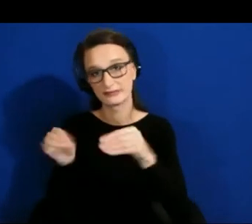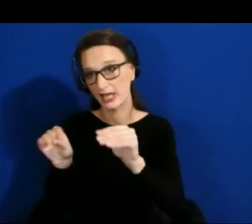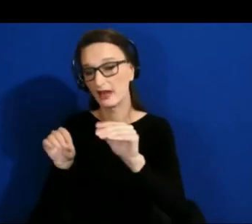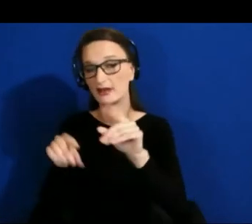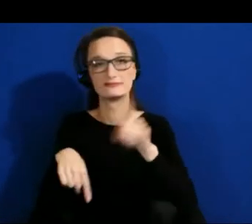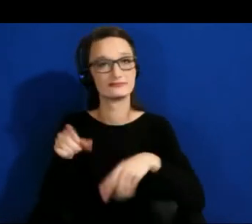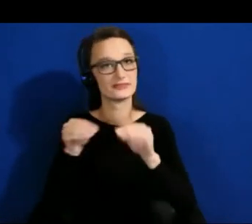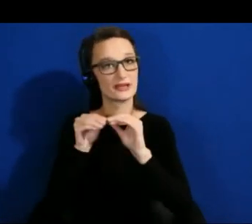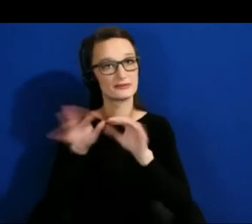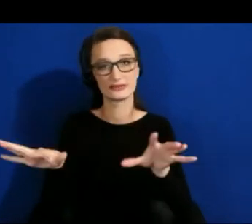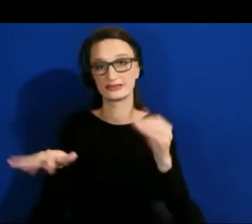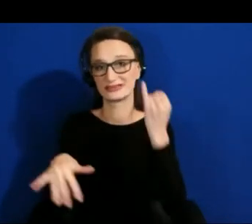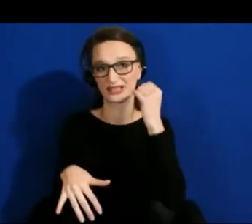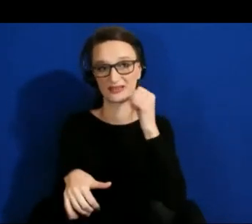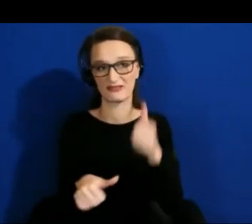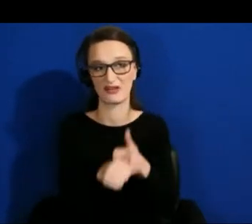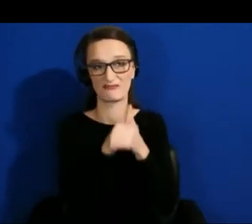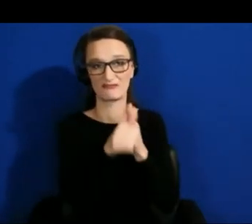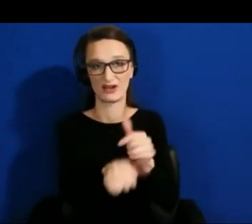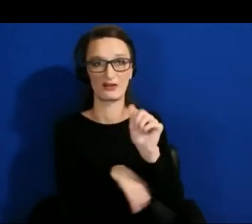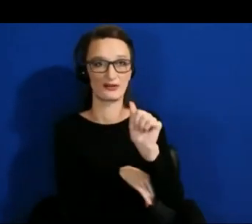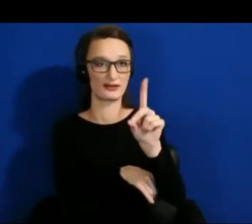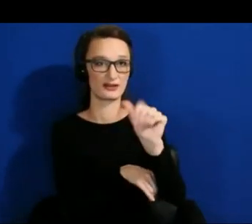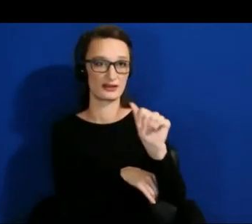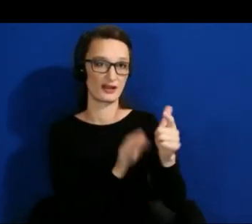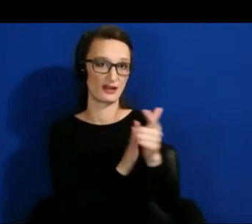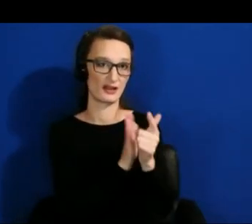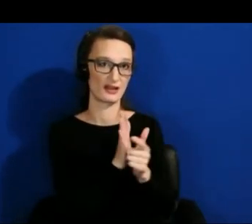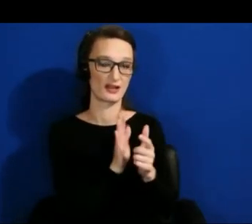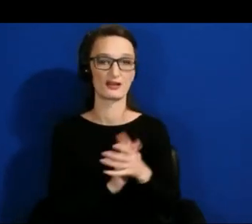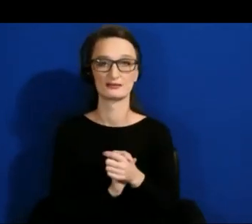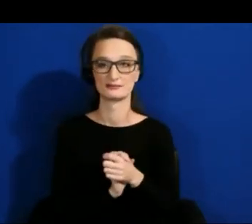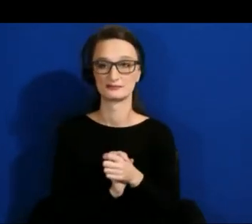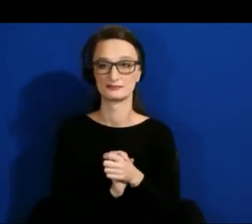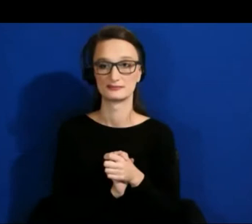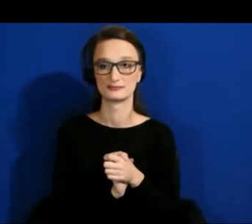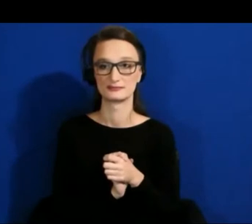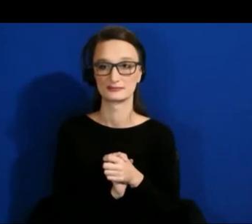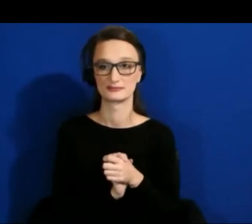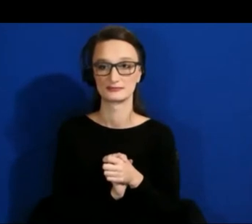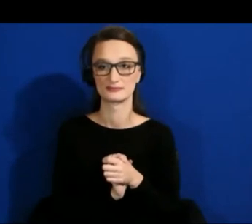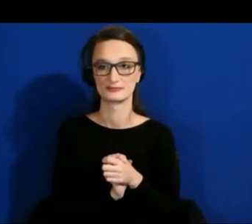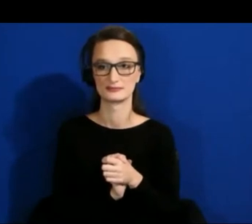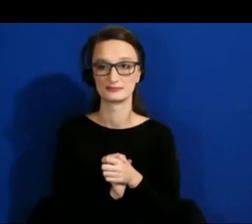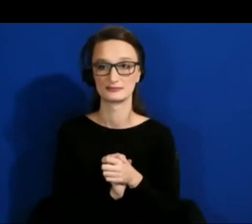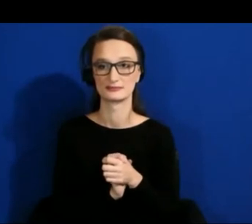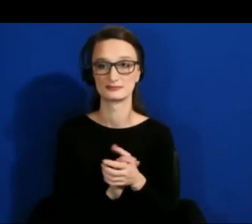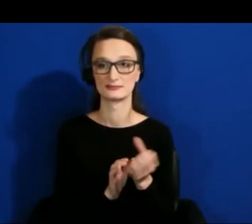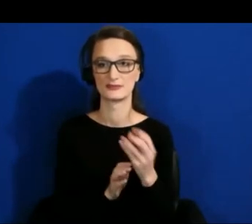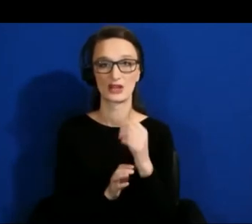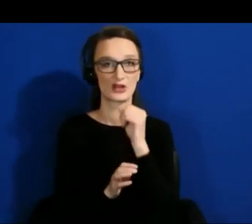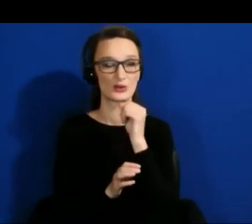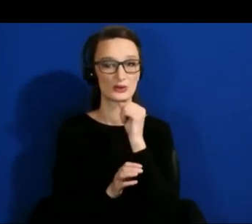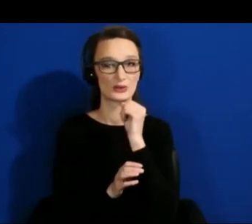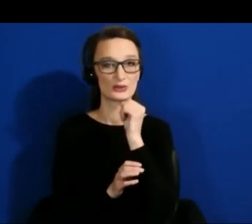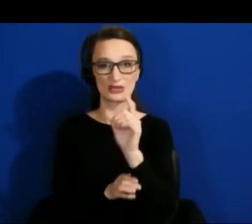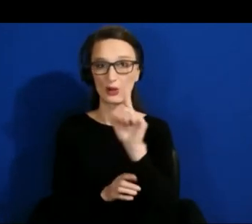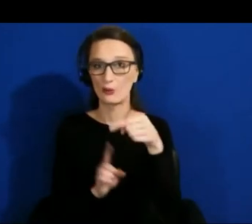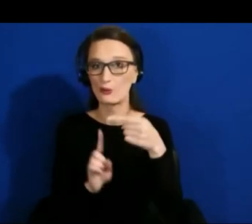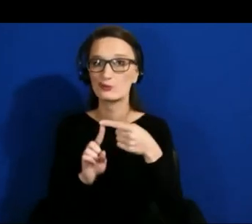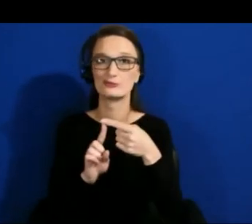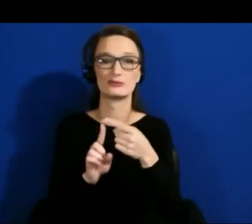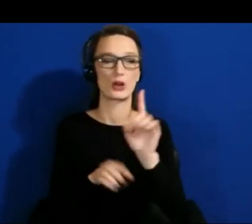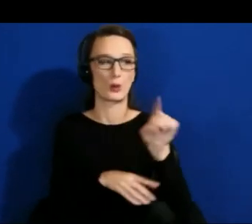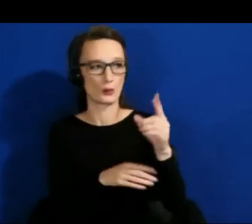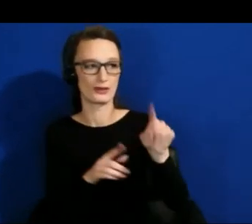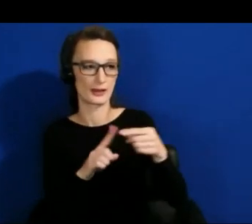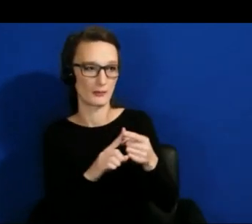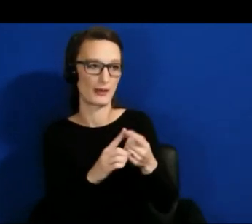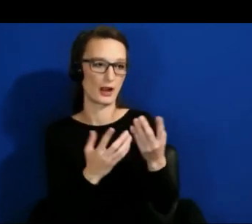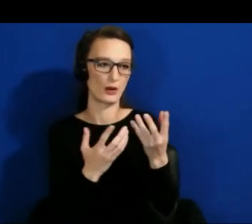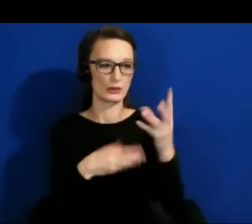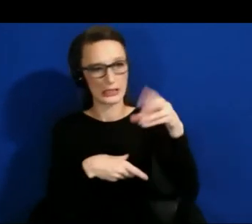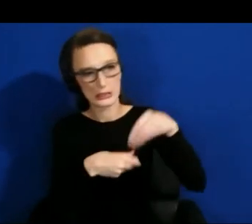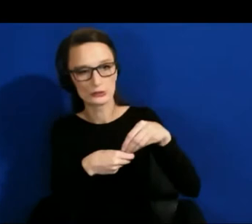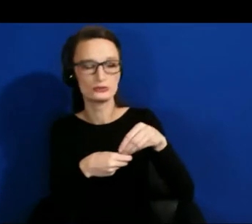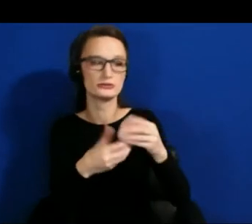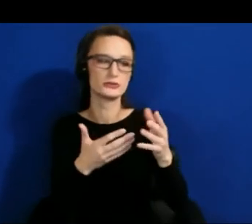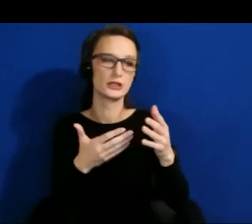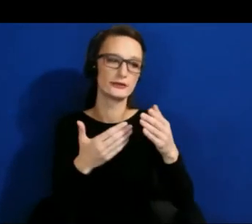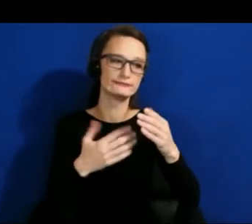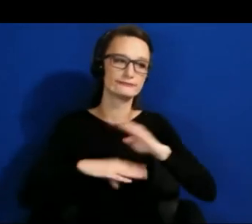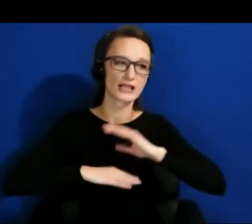It is not only an exposure and a knowledge and a good faith thing, or an inclusion or a moral thing, it's also a legal thing, build this stuff into your software in order to make